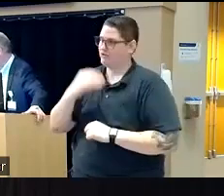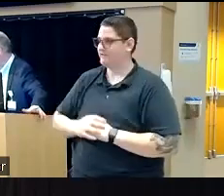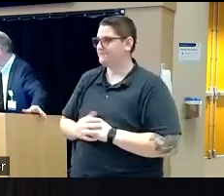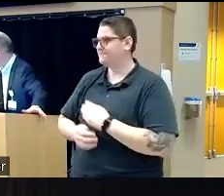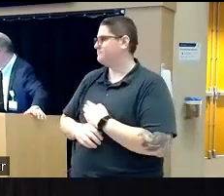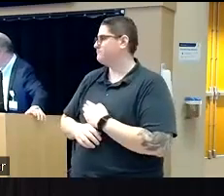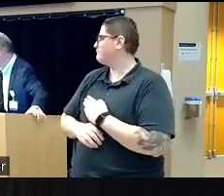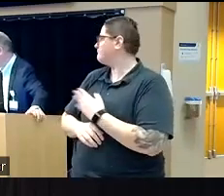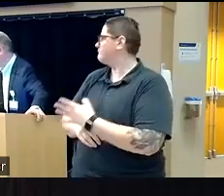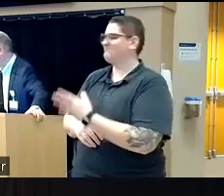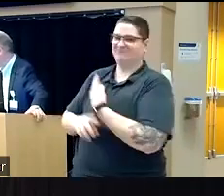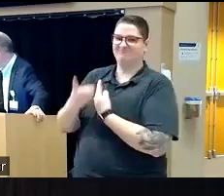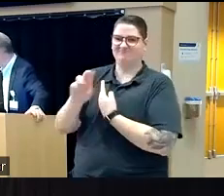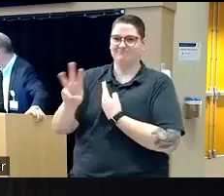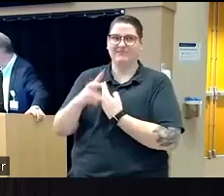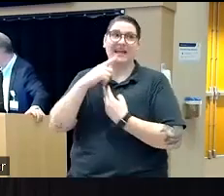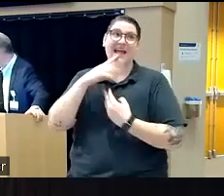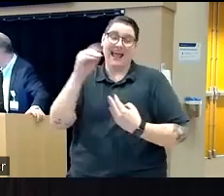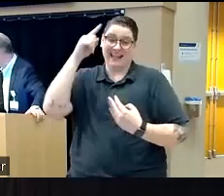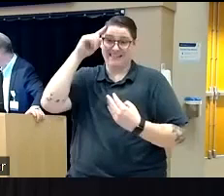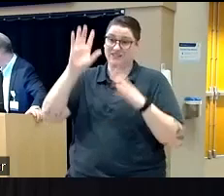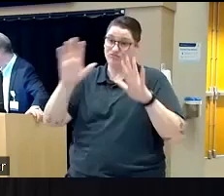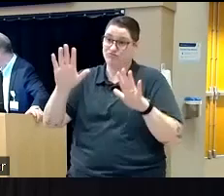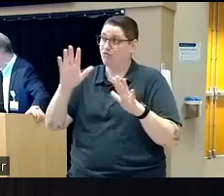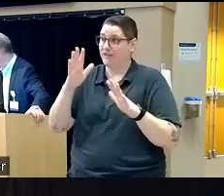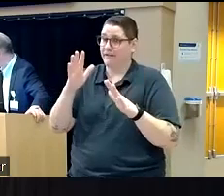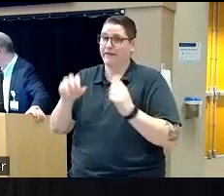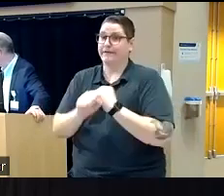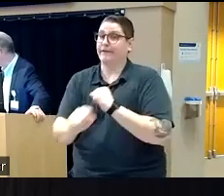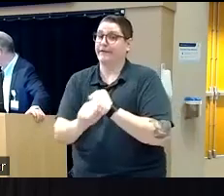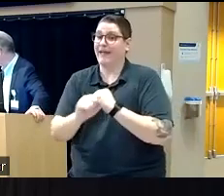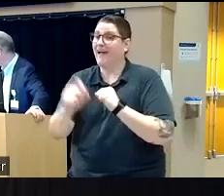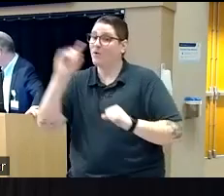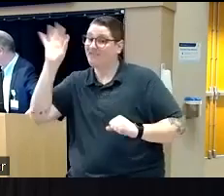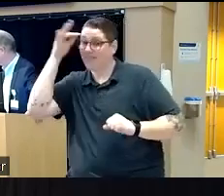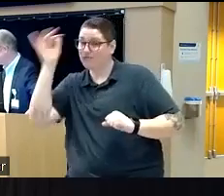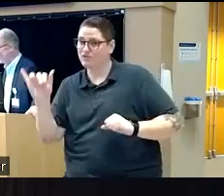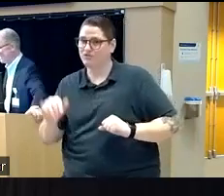it's also a nice campaign for people to do the fellowship right I couldn't have said it better